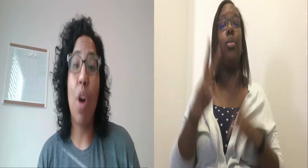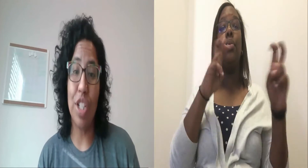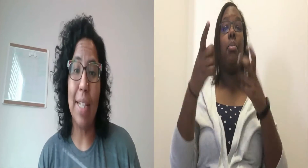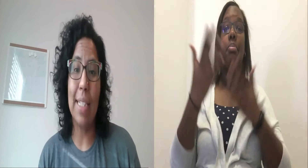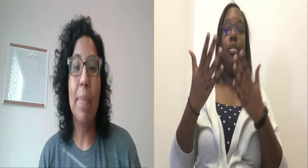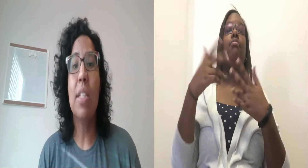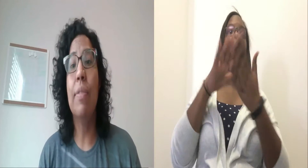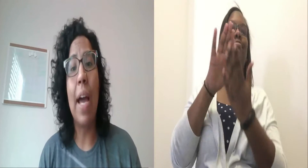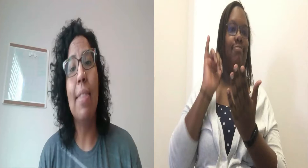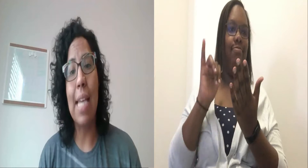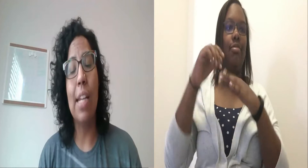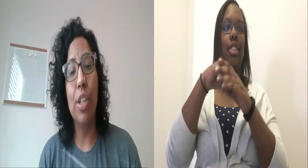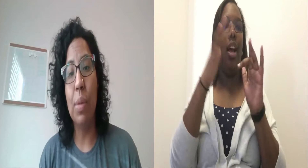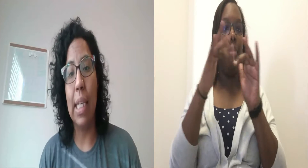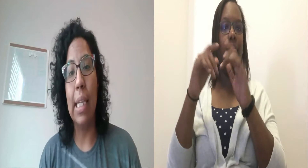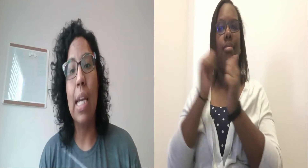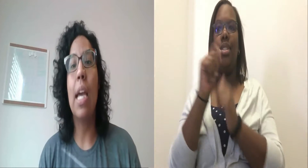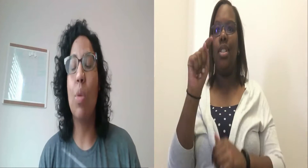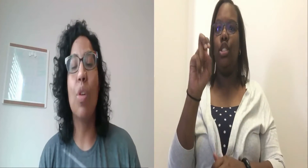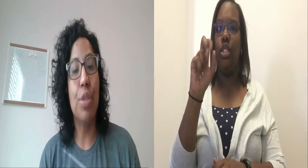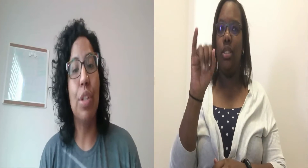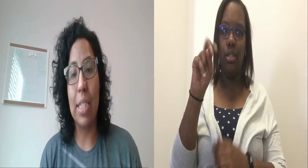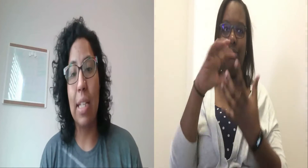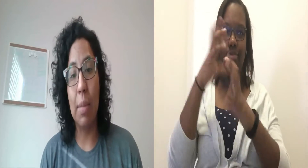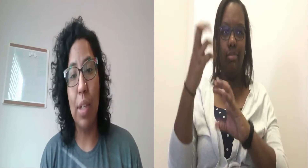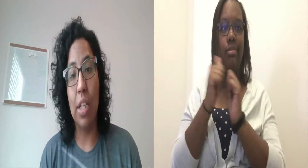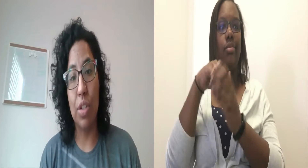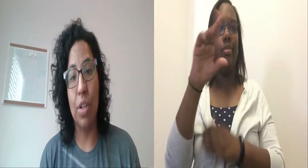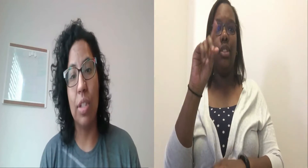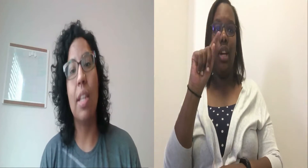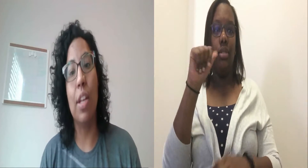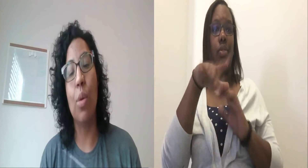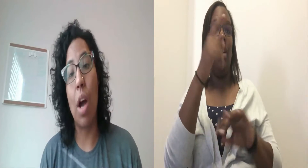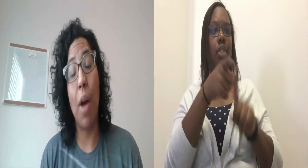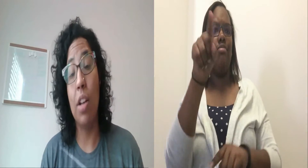project to find the data you need in order to address the community concerns that your